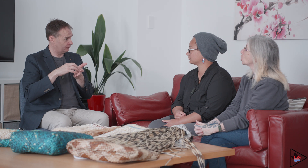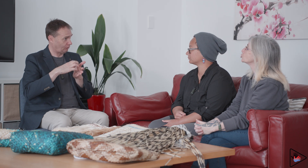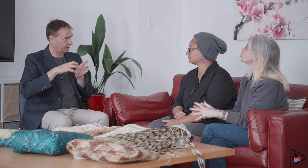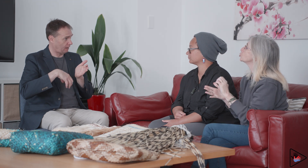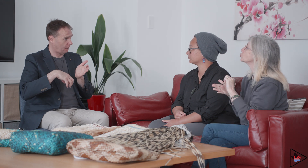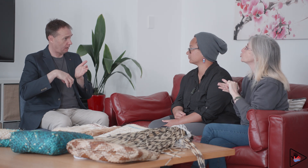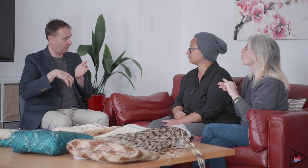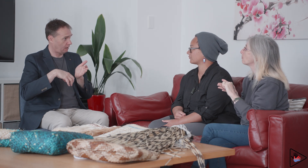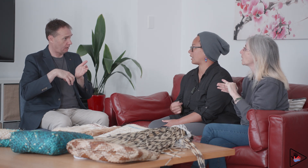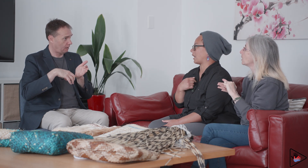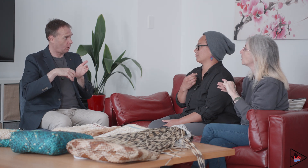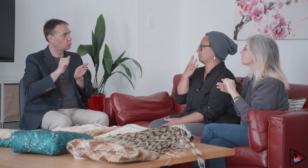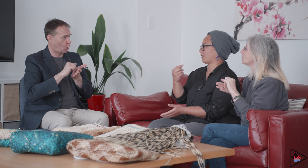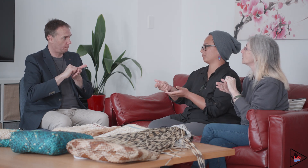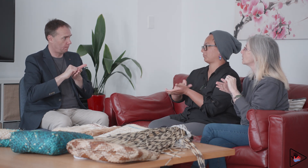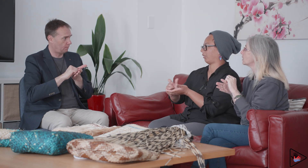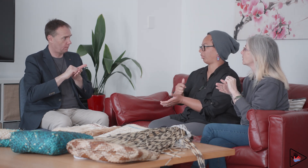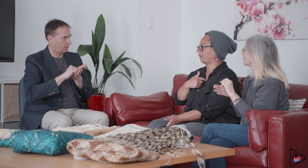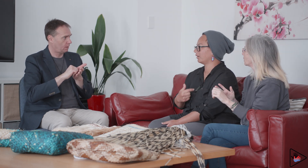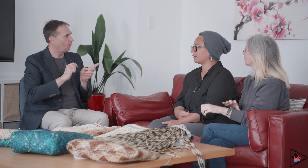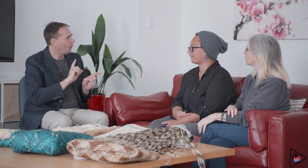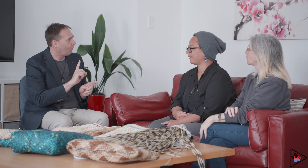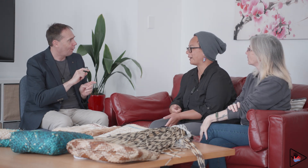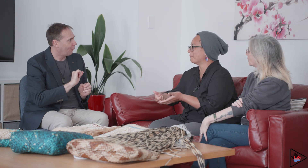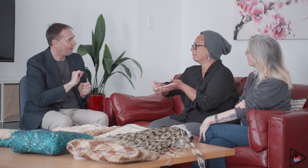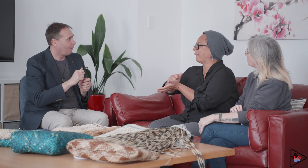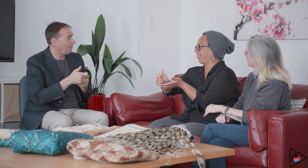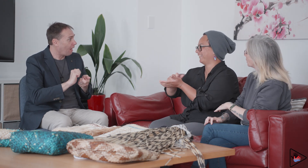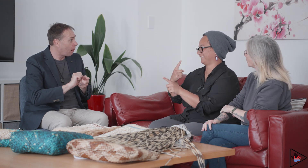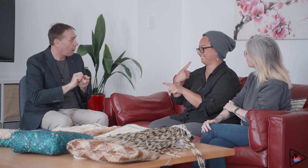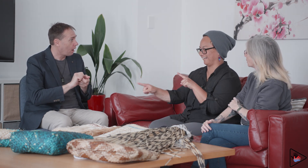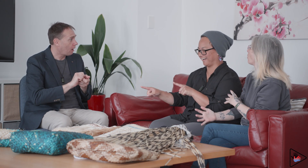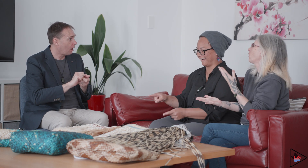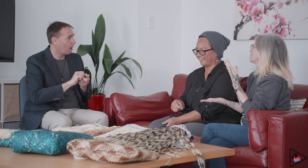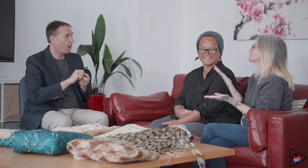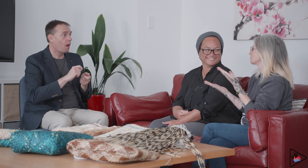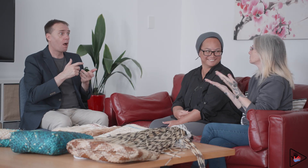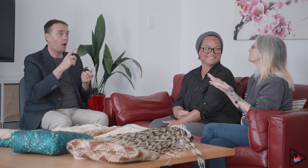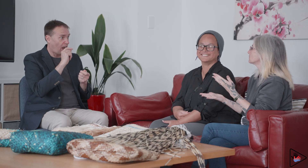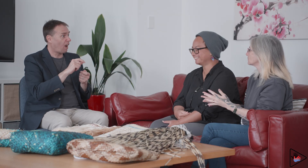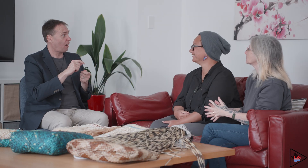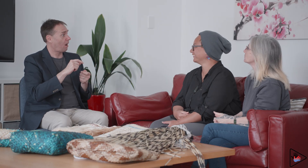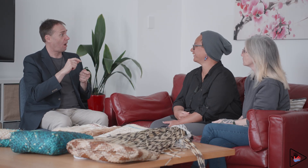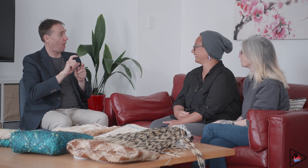to as part of the process. Is that what you use for scraping? Oh well no I don't I don't. I use a